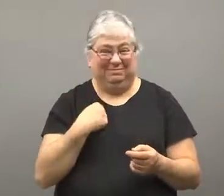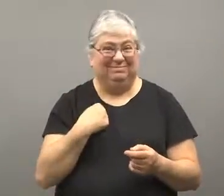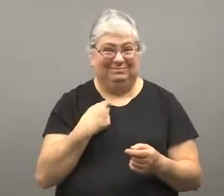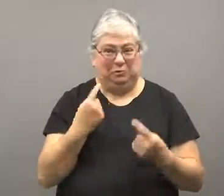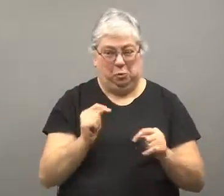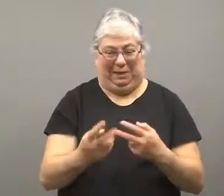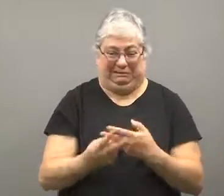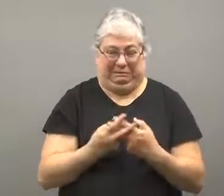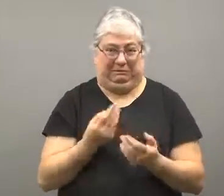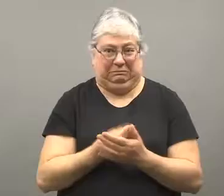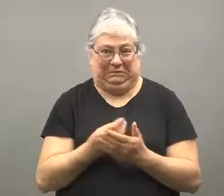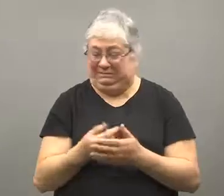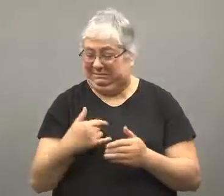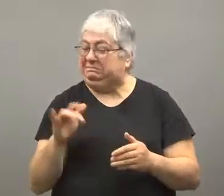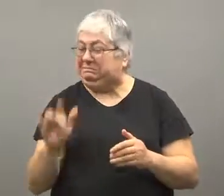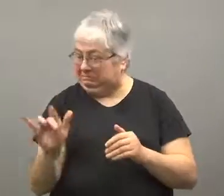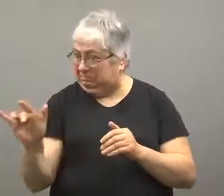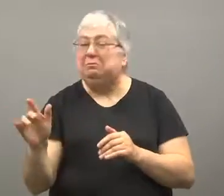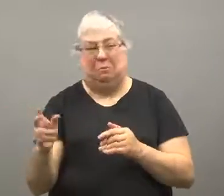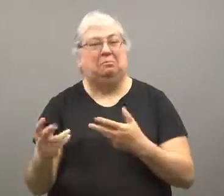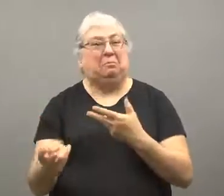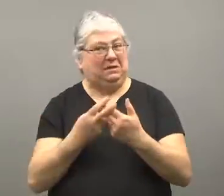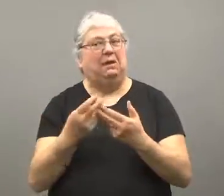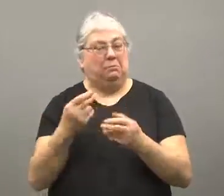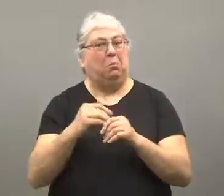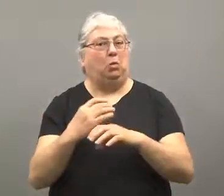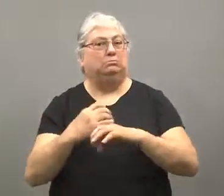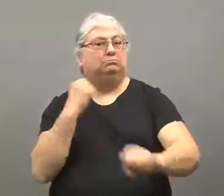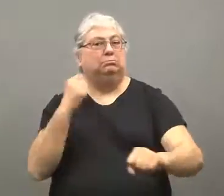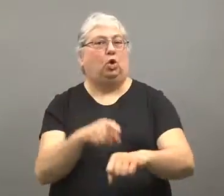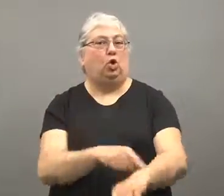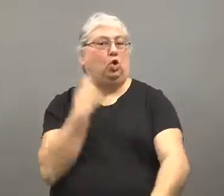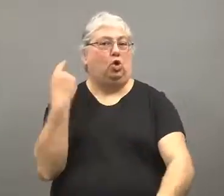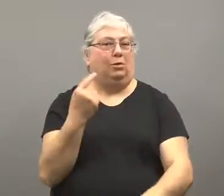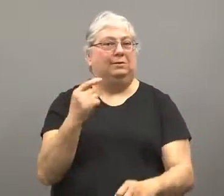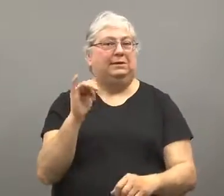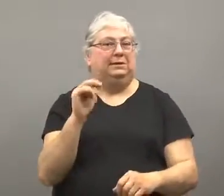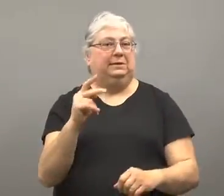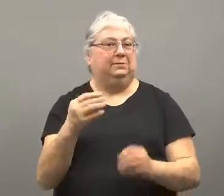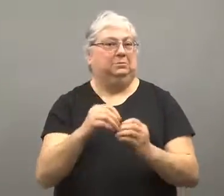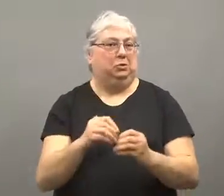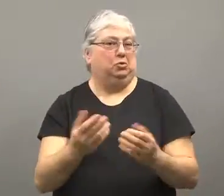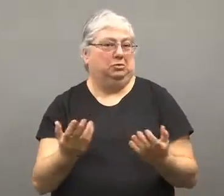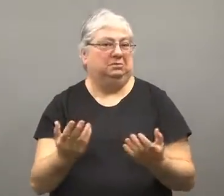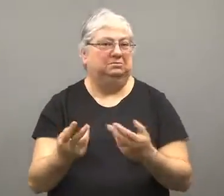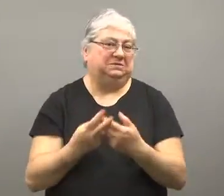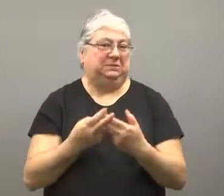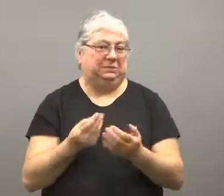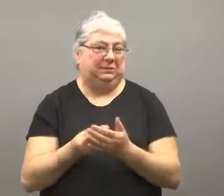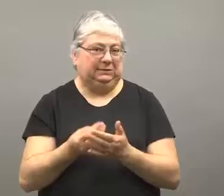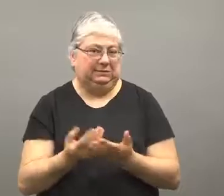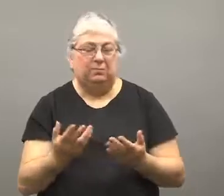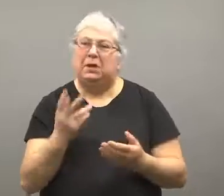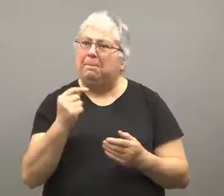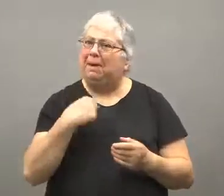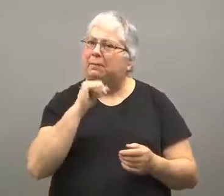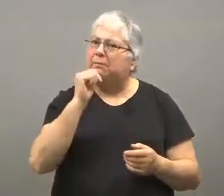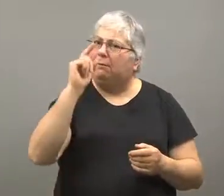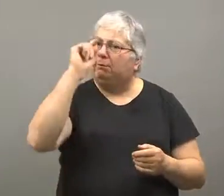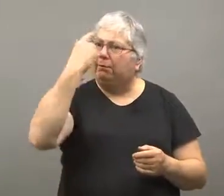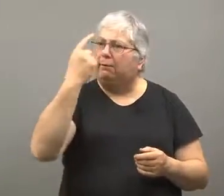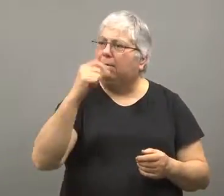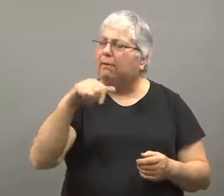I do that to save money, and it extends the life of the ink cartridges.